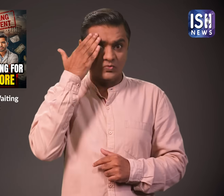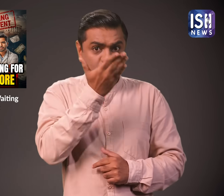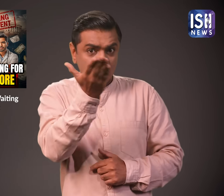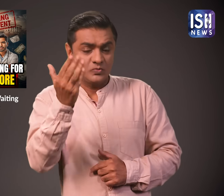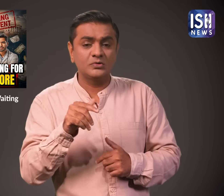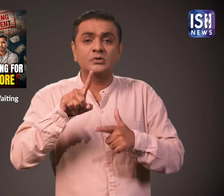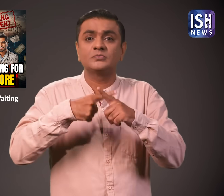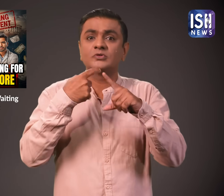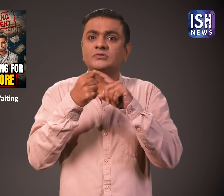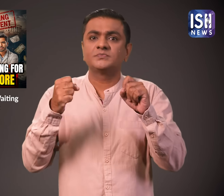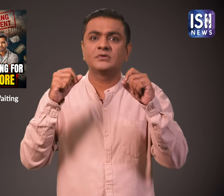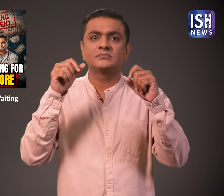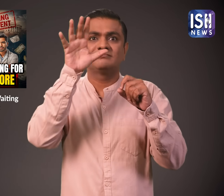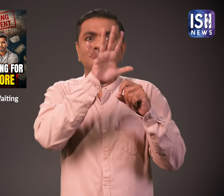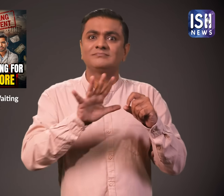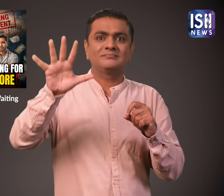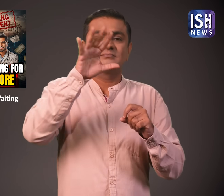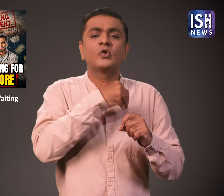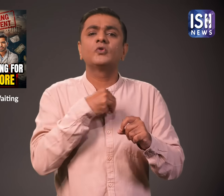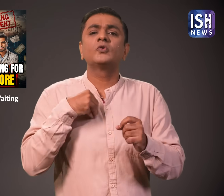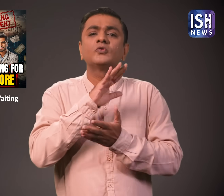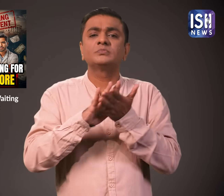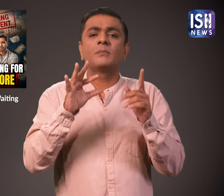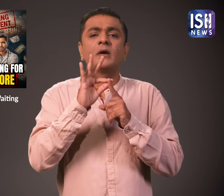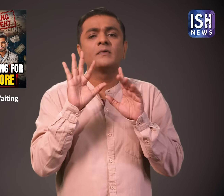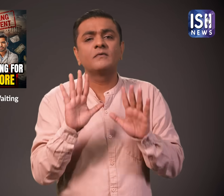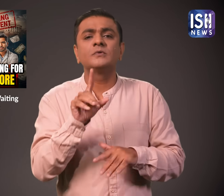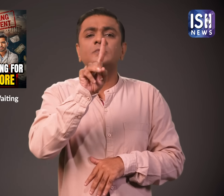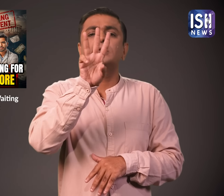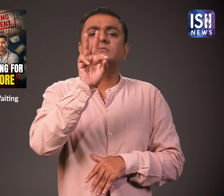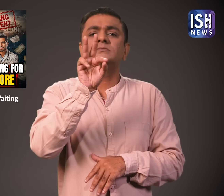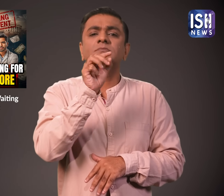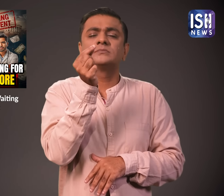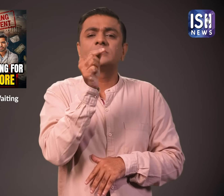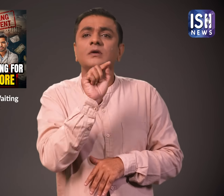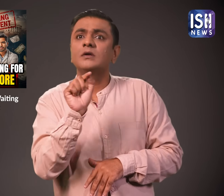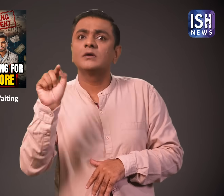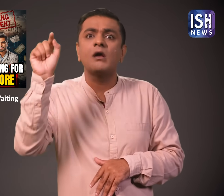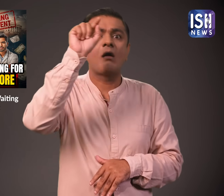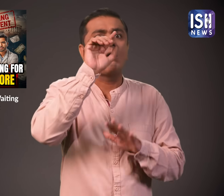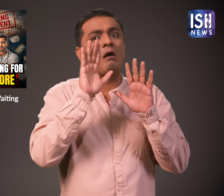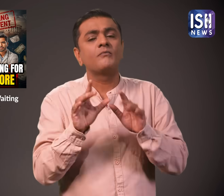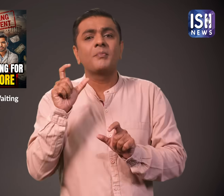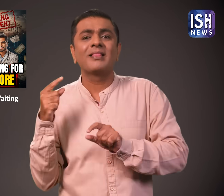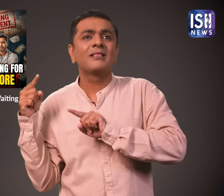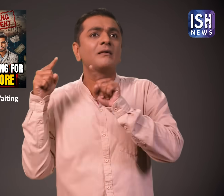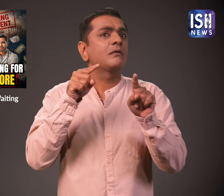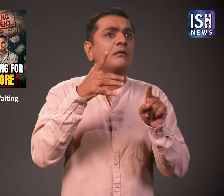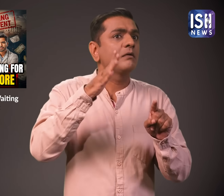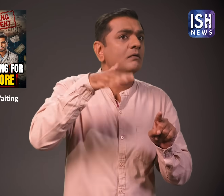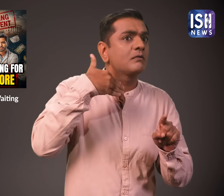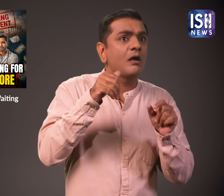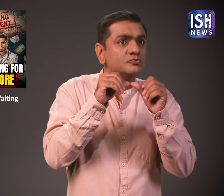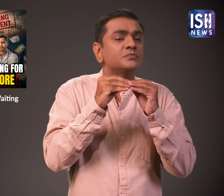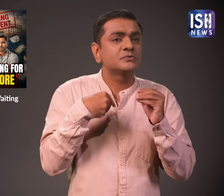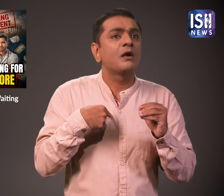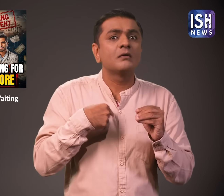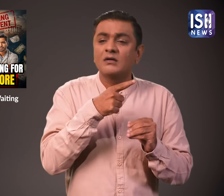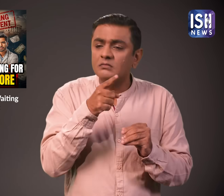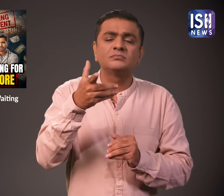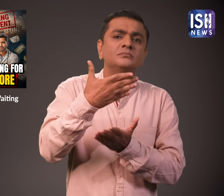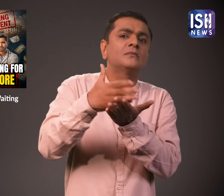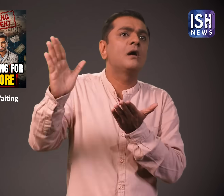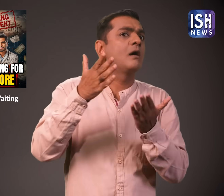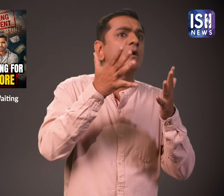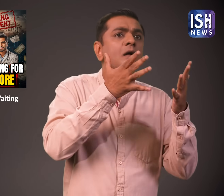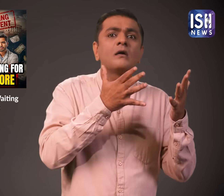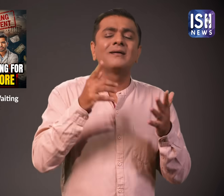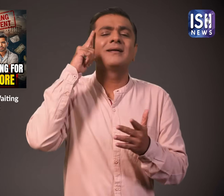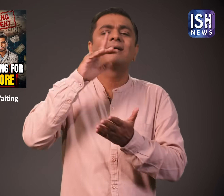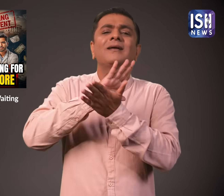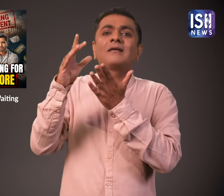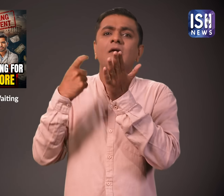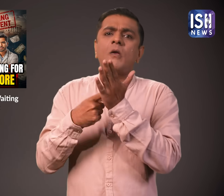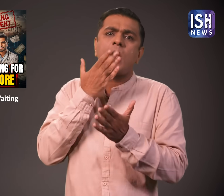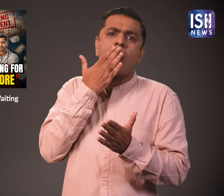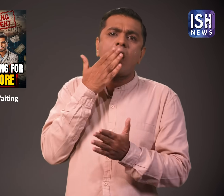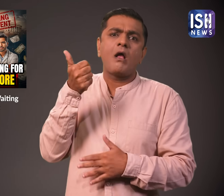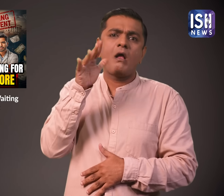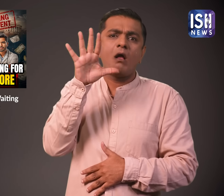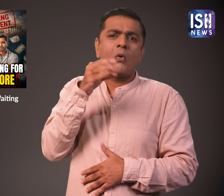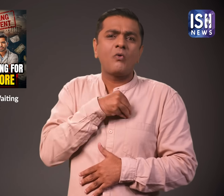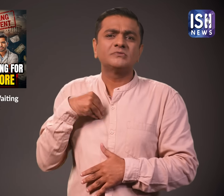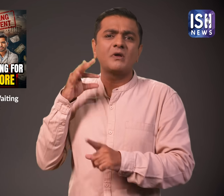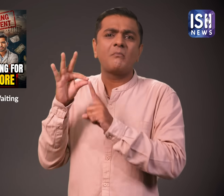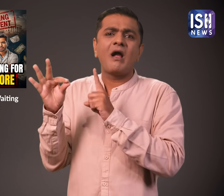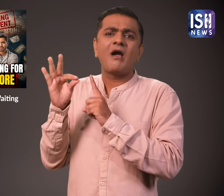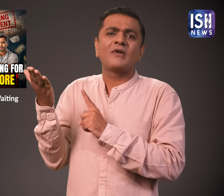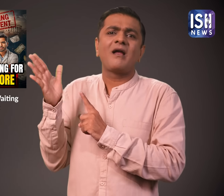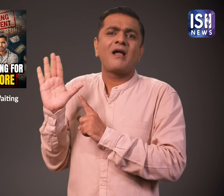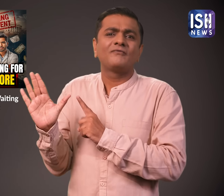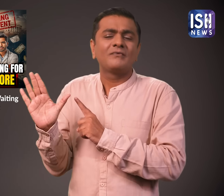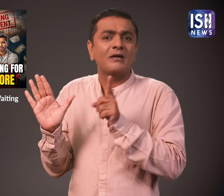Do you know there are only 130 private hospitals in J&K, compared to 650 in Haryana?